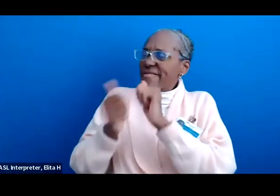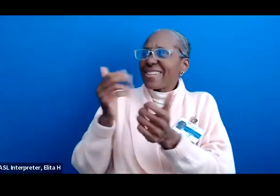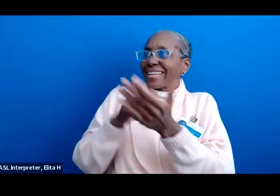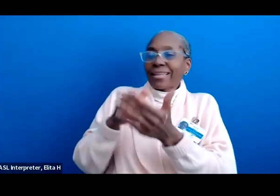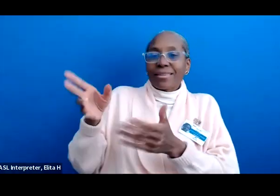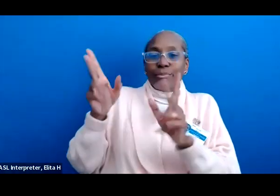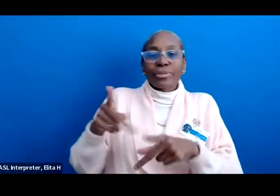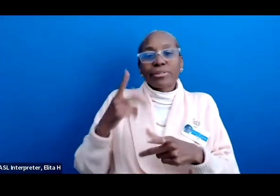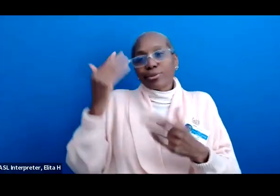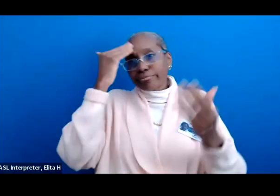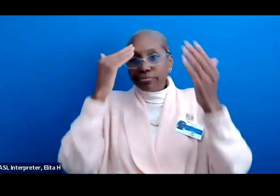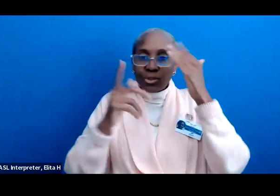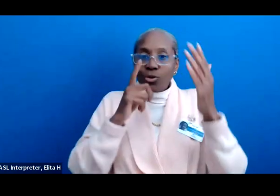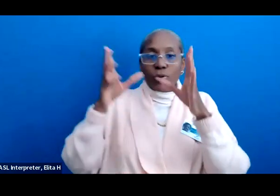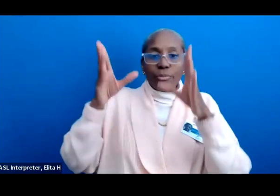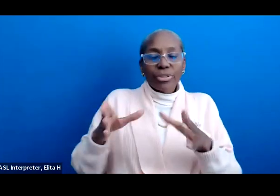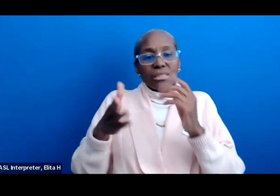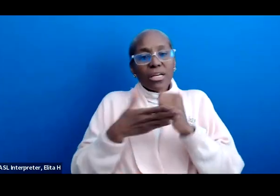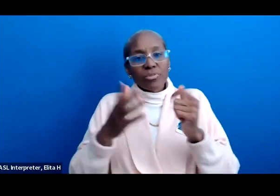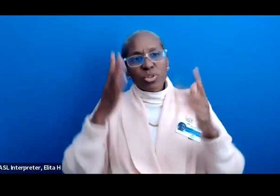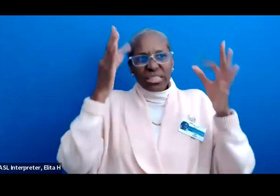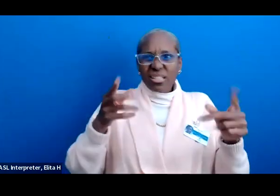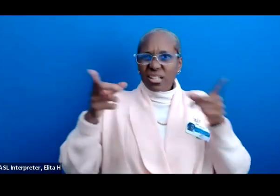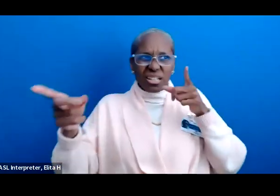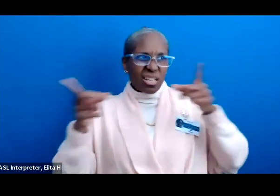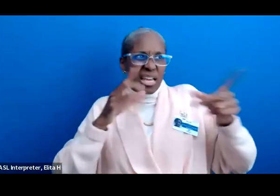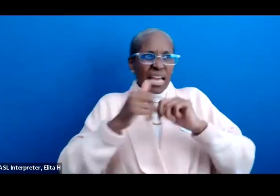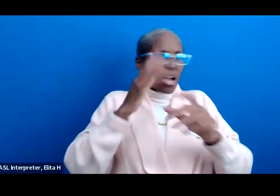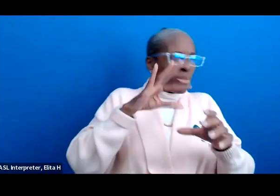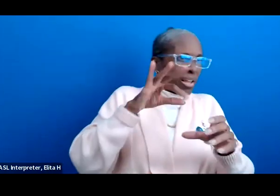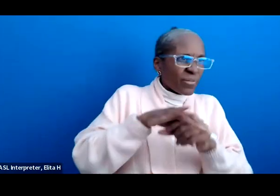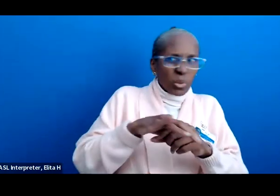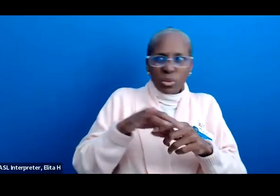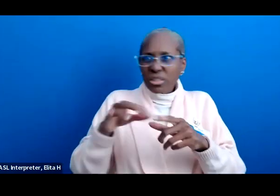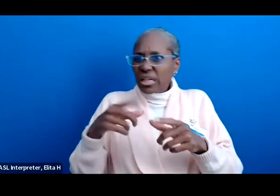You get to know your person and it helps you decide, how am I going to vote? How am I going to tell my friends?